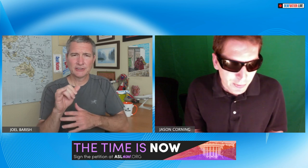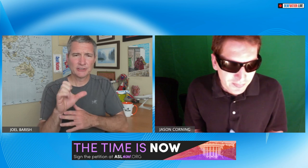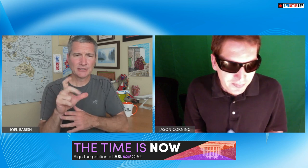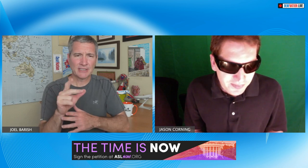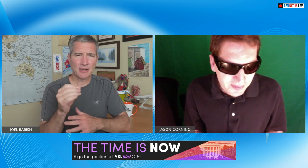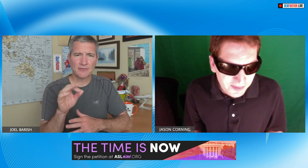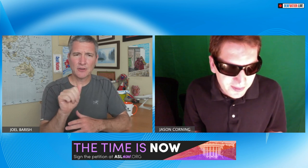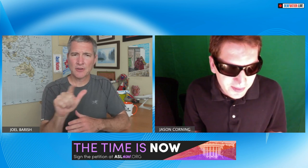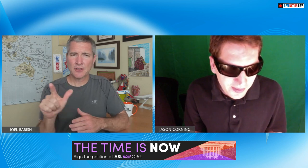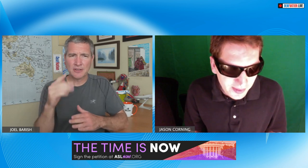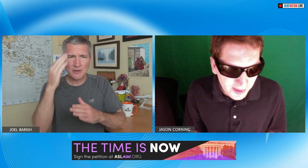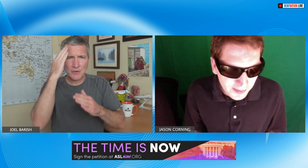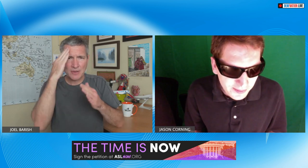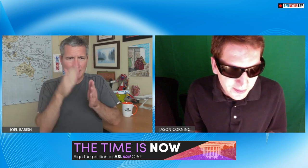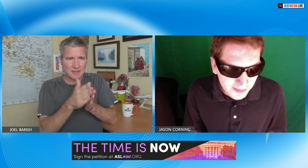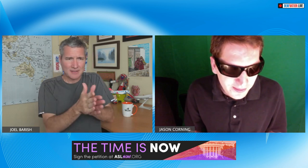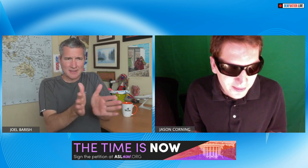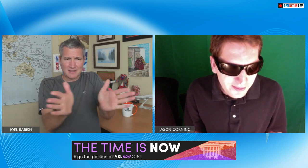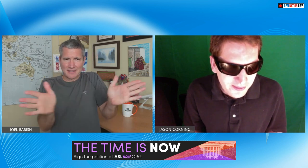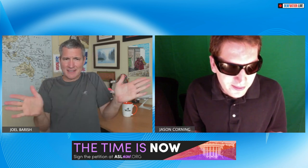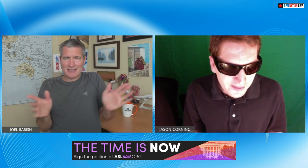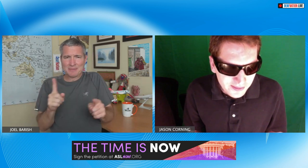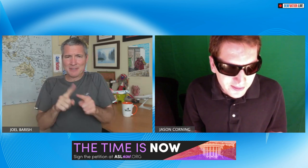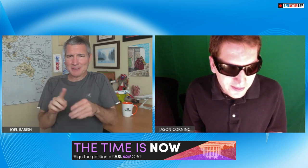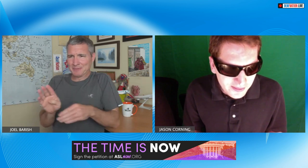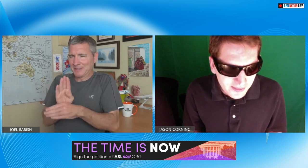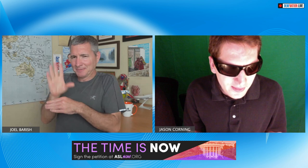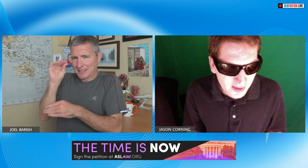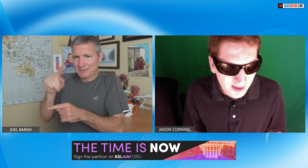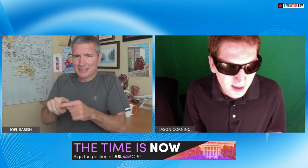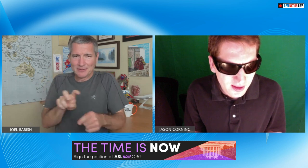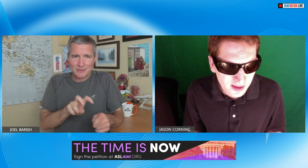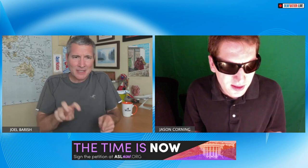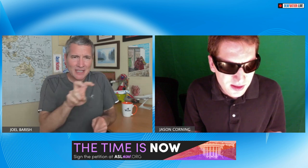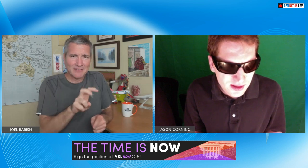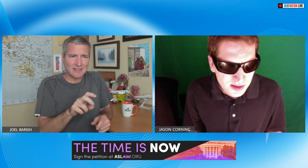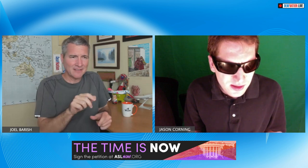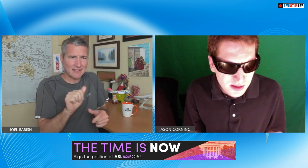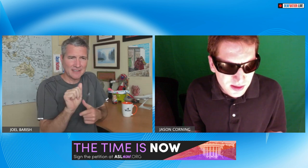you provide wide option of service from business to business and travel